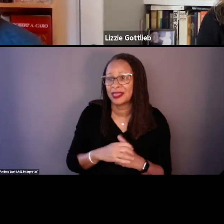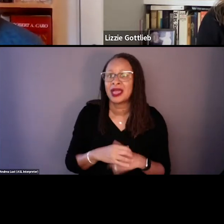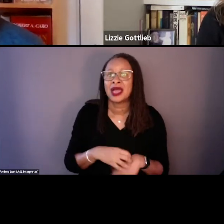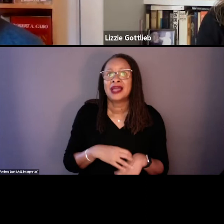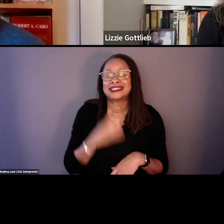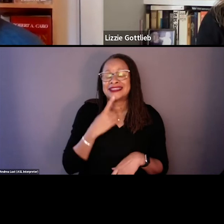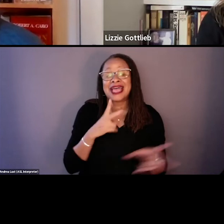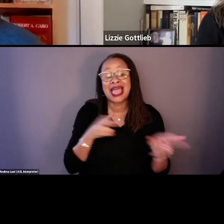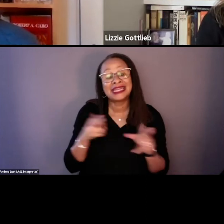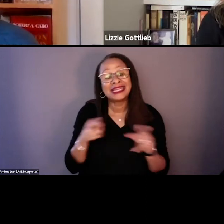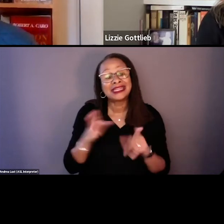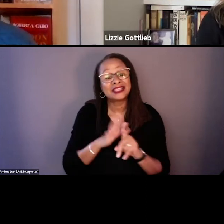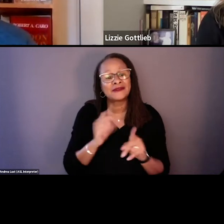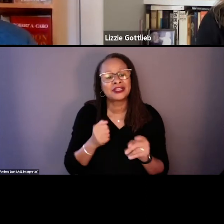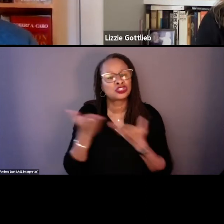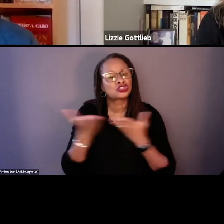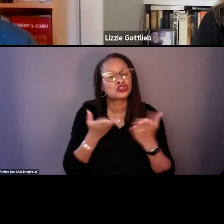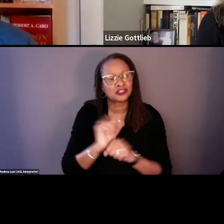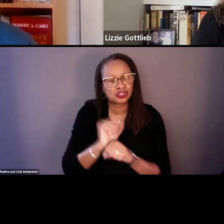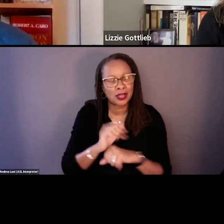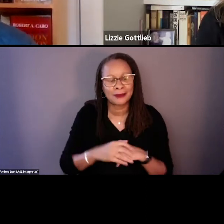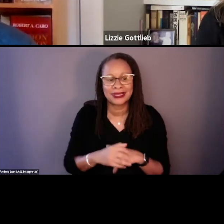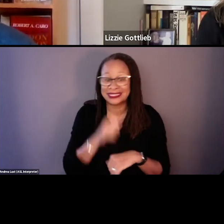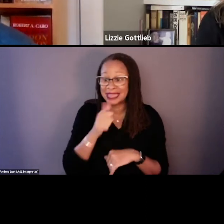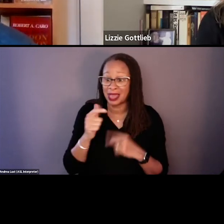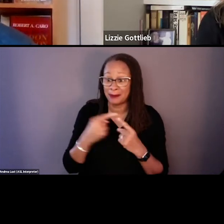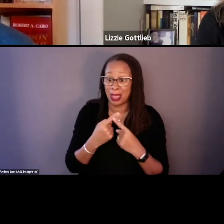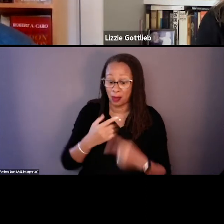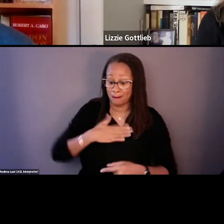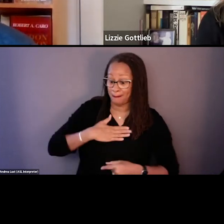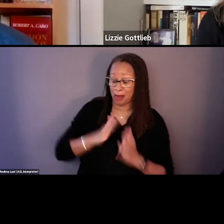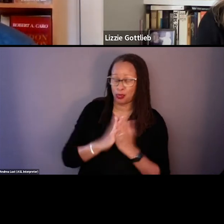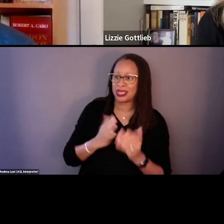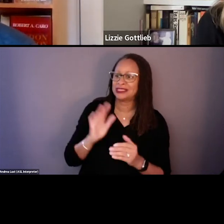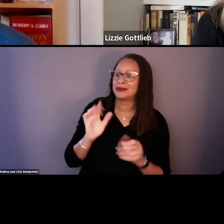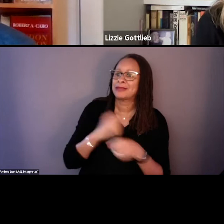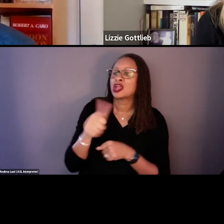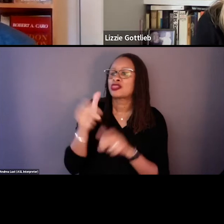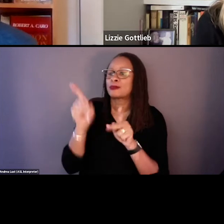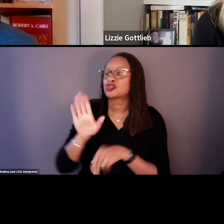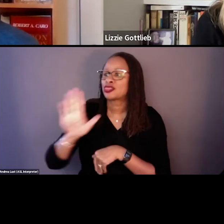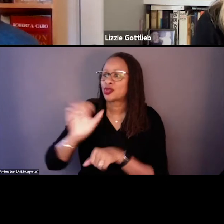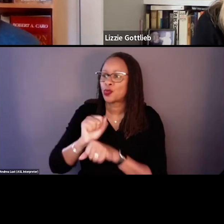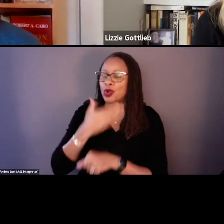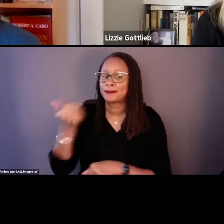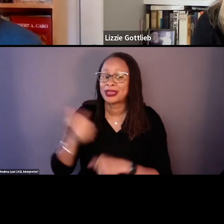I love when he says, "Editing is a service job. It's not your book. It's about making somebody else's work better."